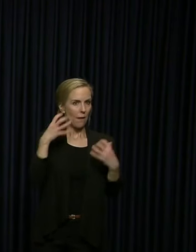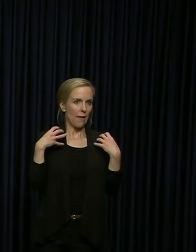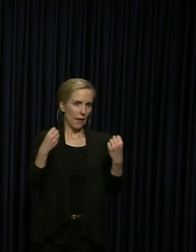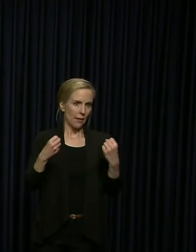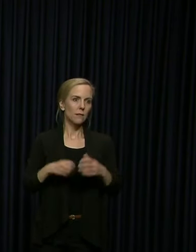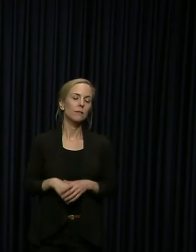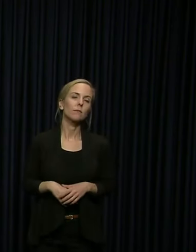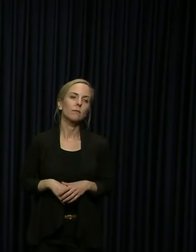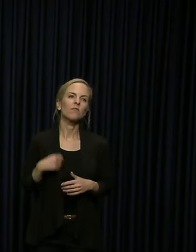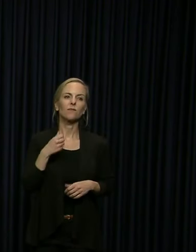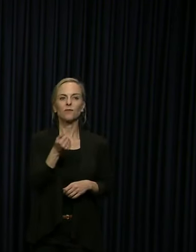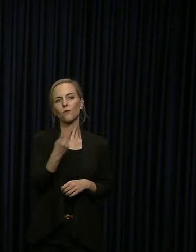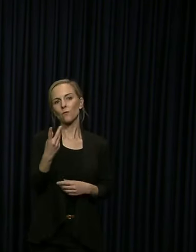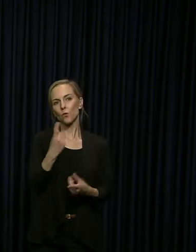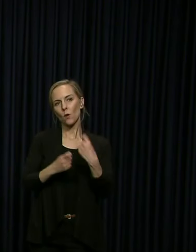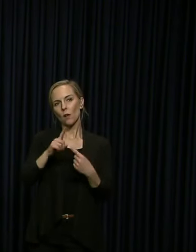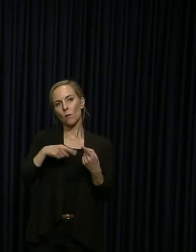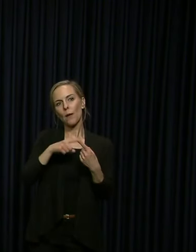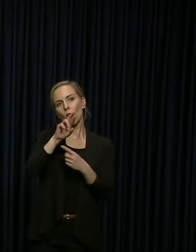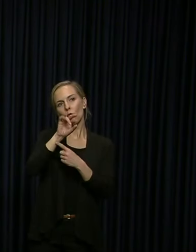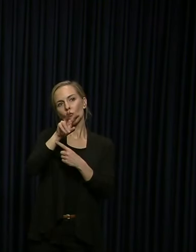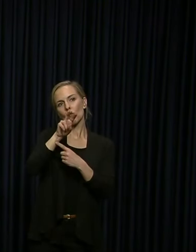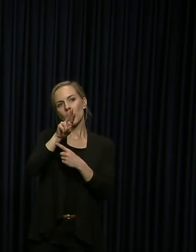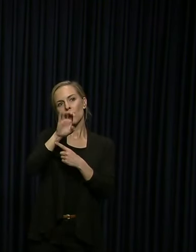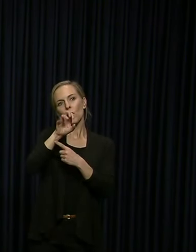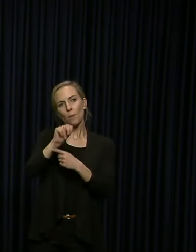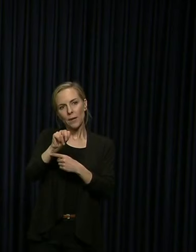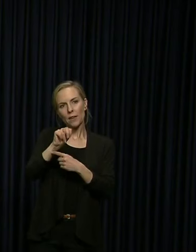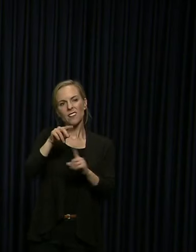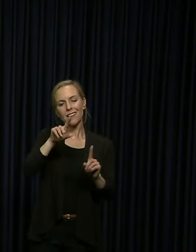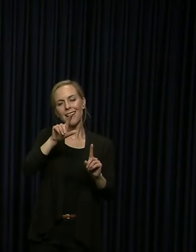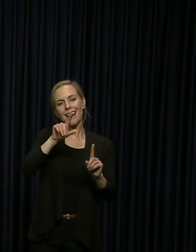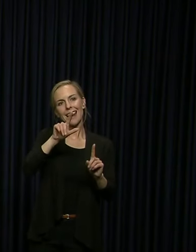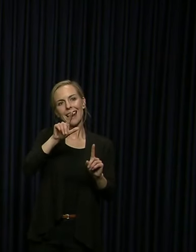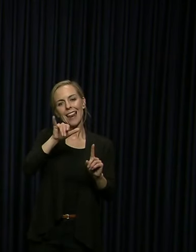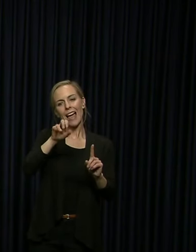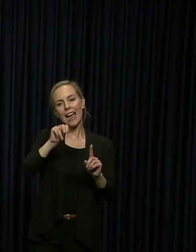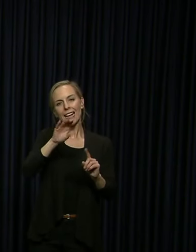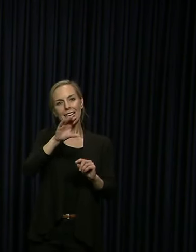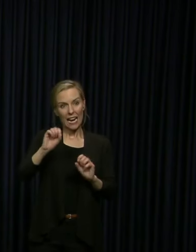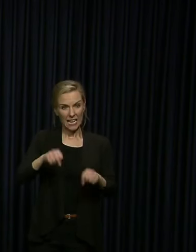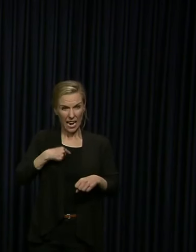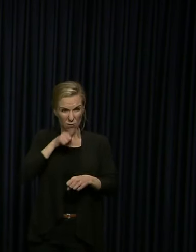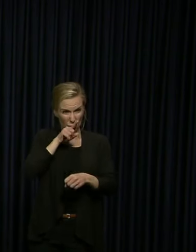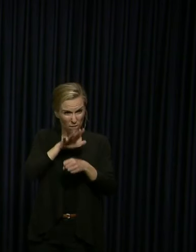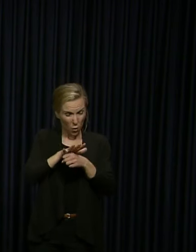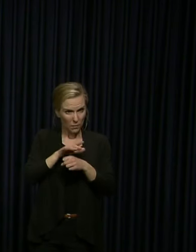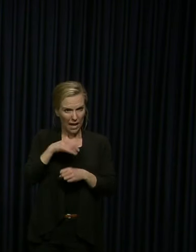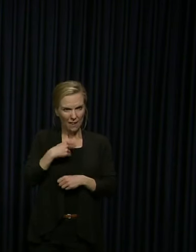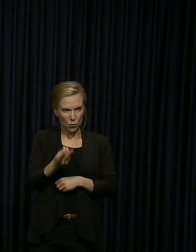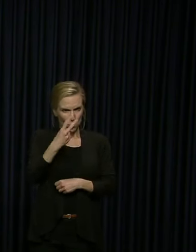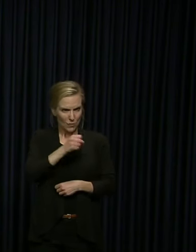A QUESTION AND I'LL FOLLOW UP ON THAT AND ASK IF YOU HAVE